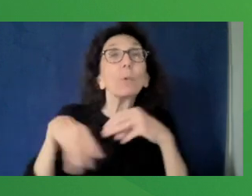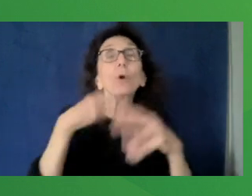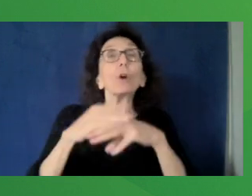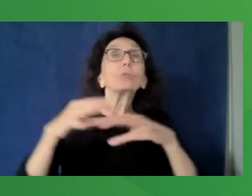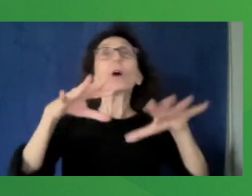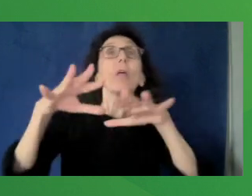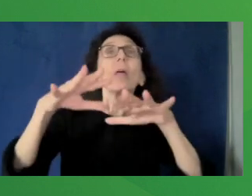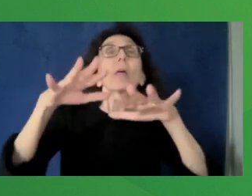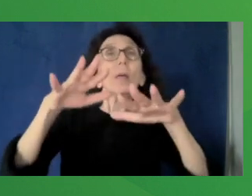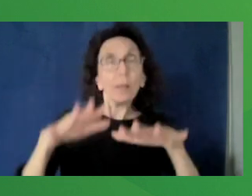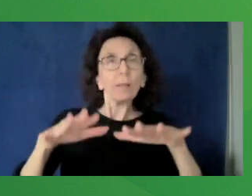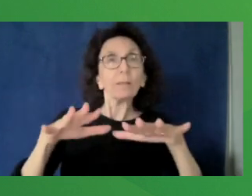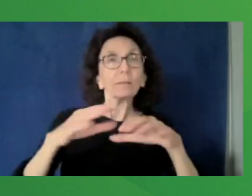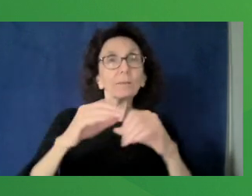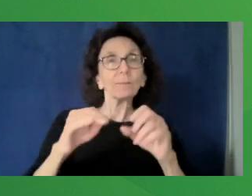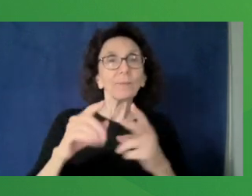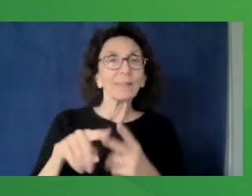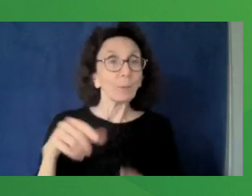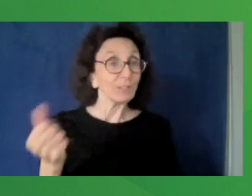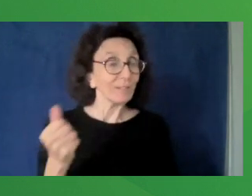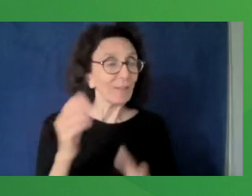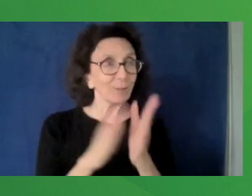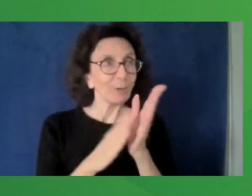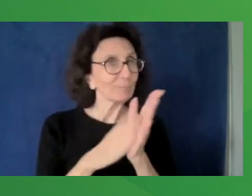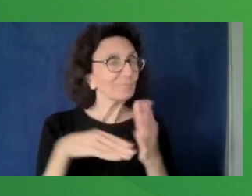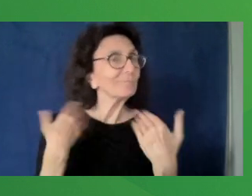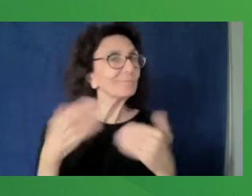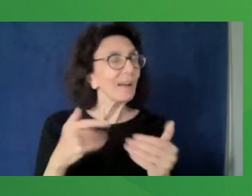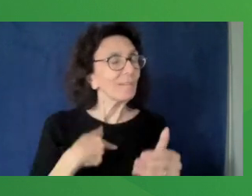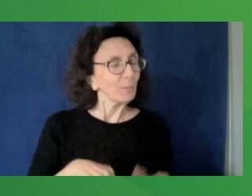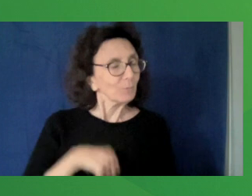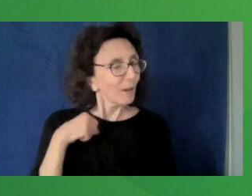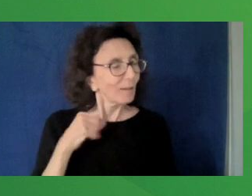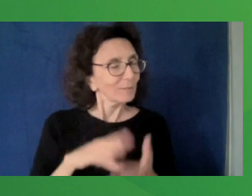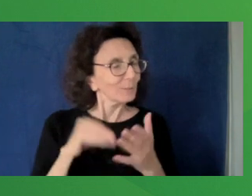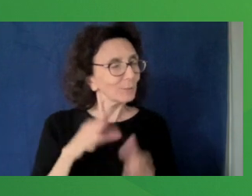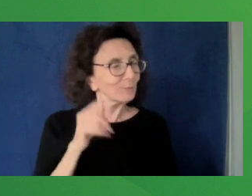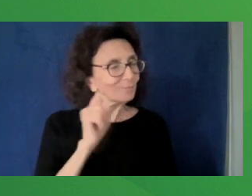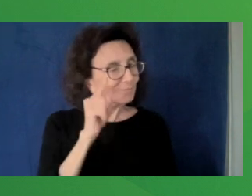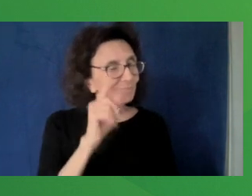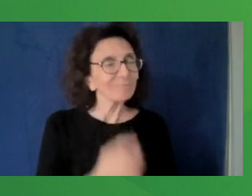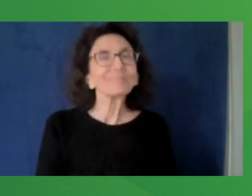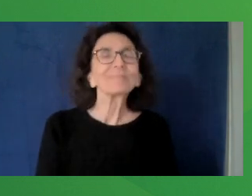Another great one that I was very proud of my student for doing. And our last one